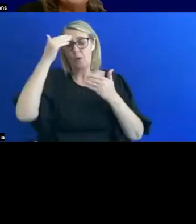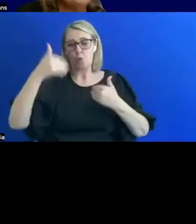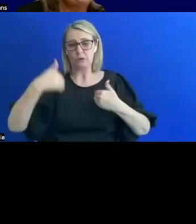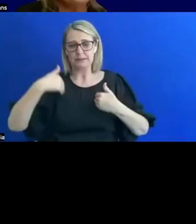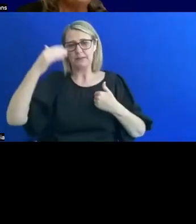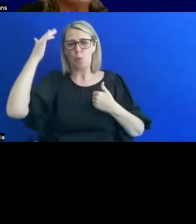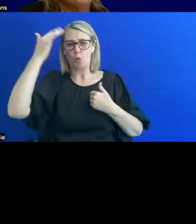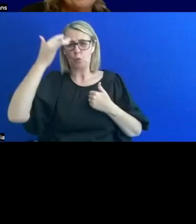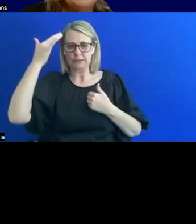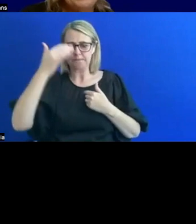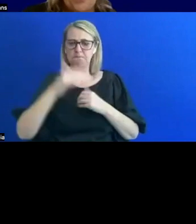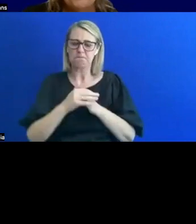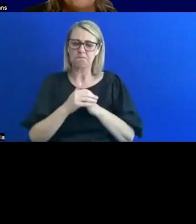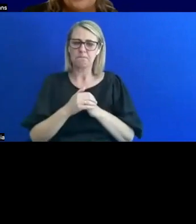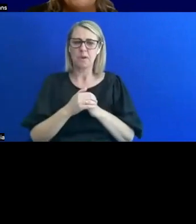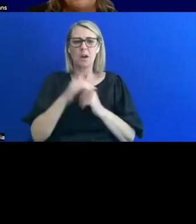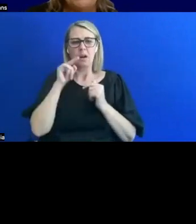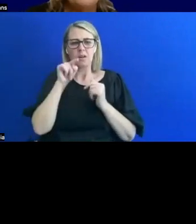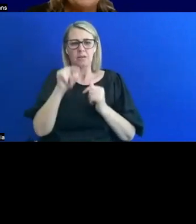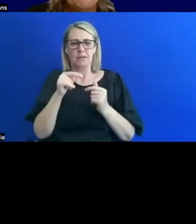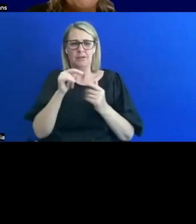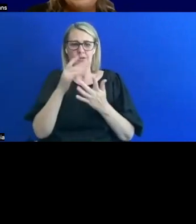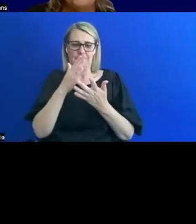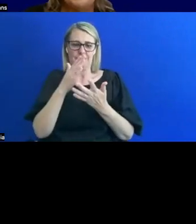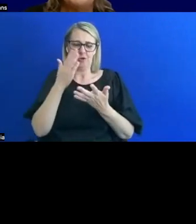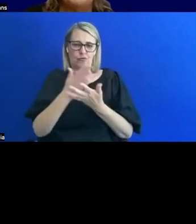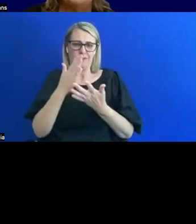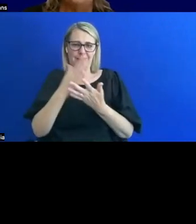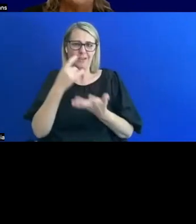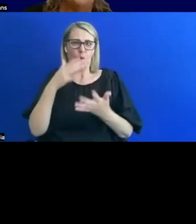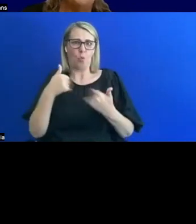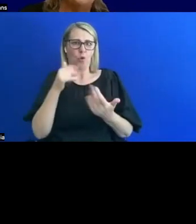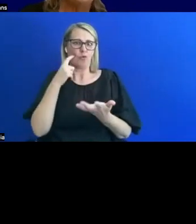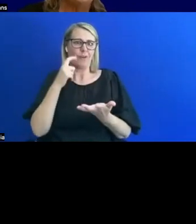this sense is really well recognised and there are many great clinical authors that have